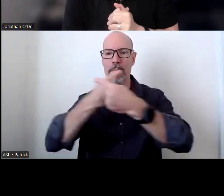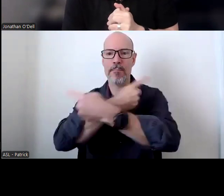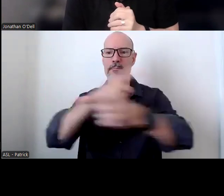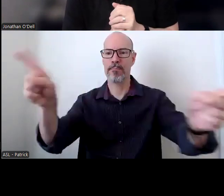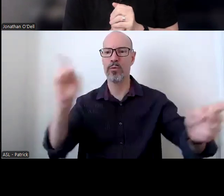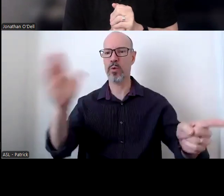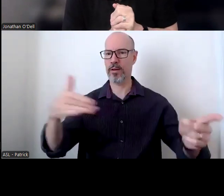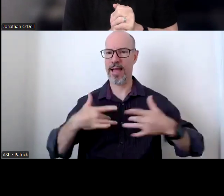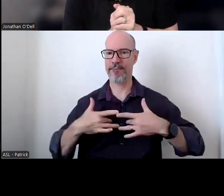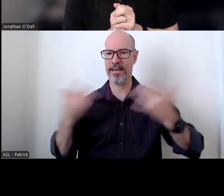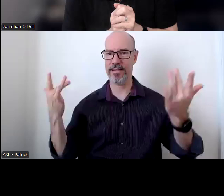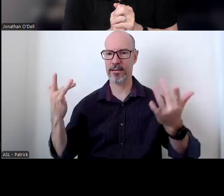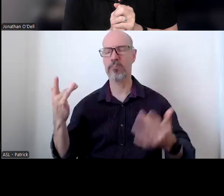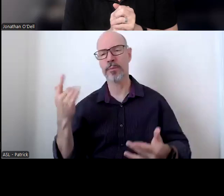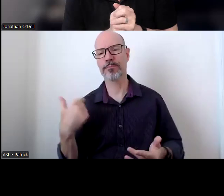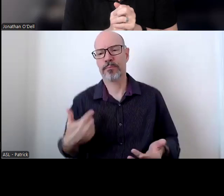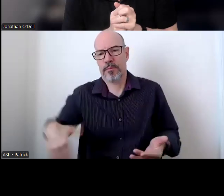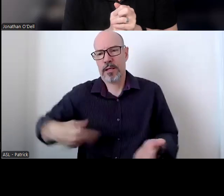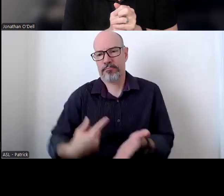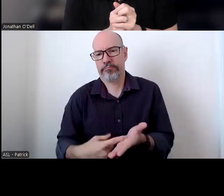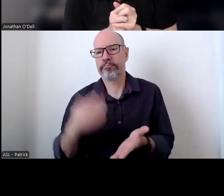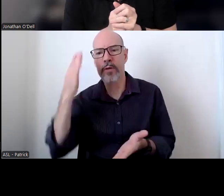Something we did not talk Not everybody who is deaf